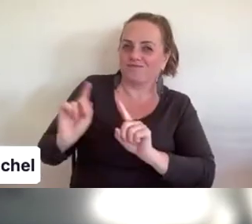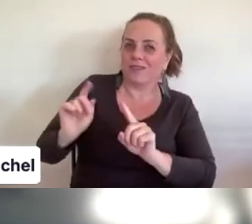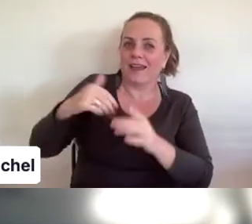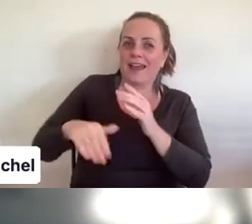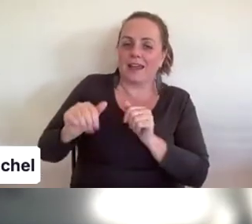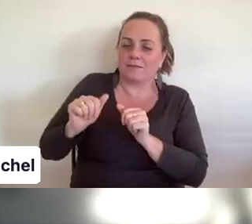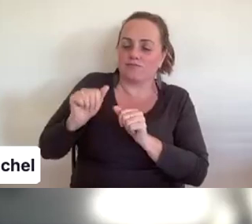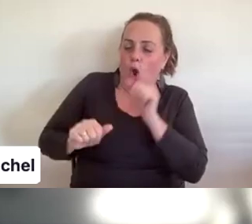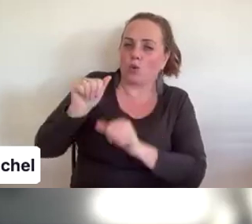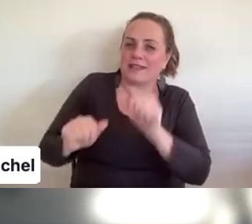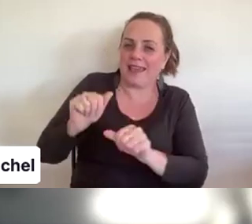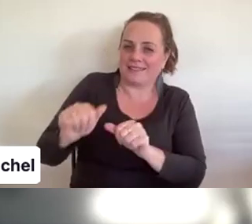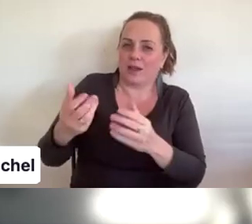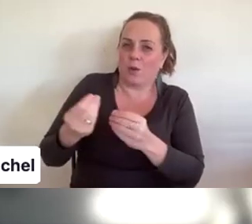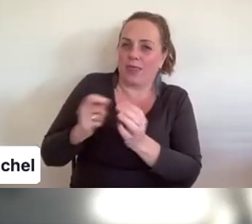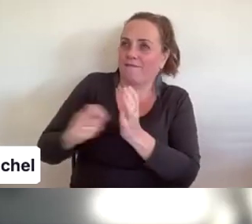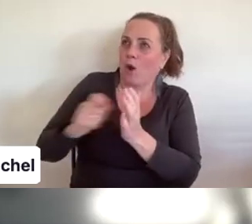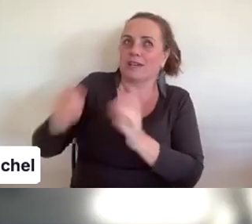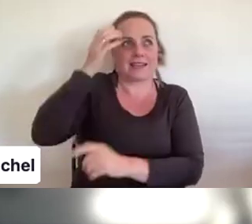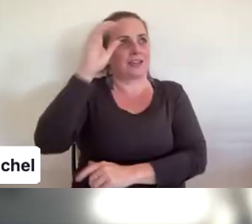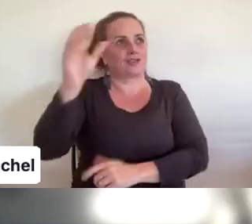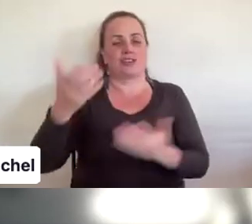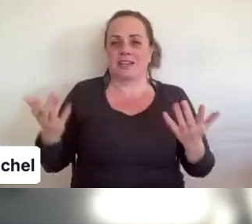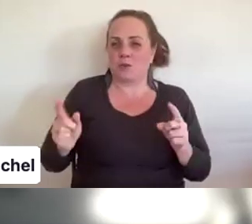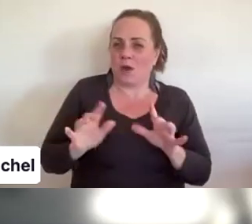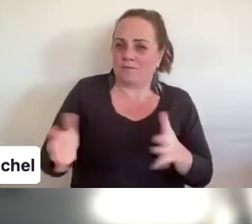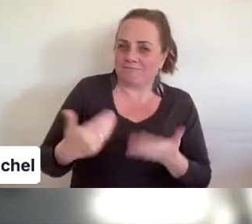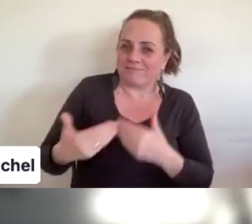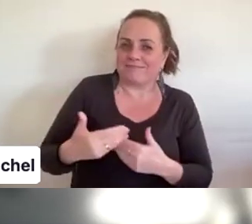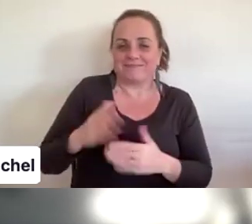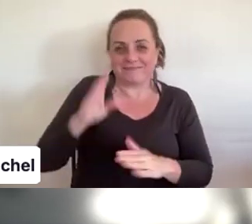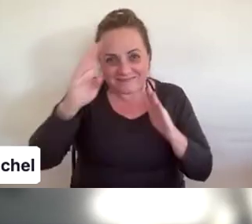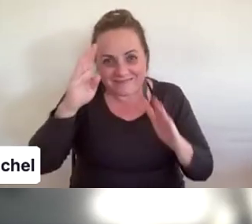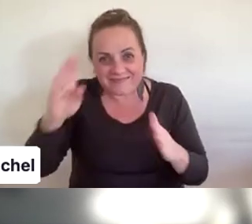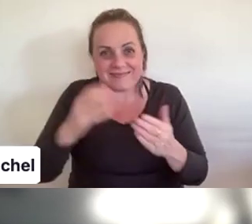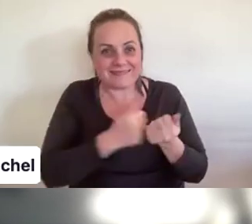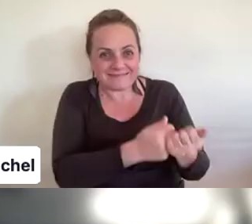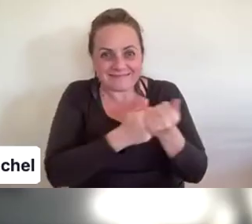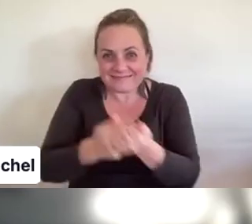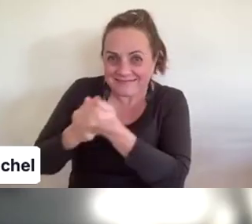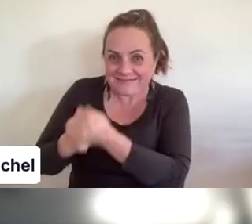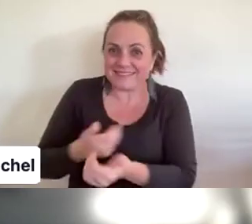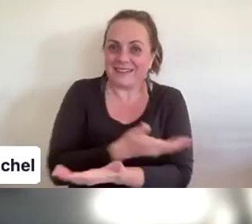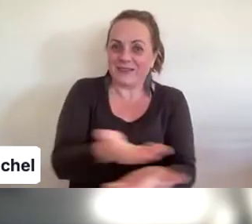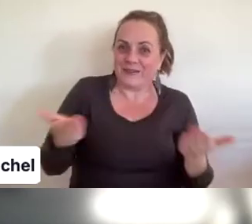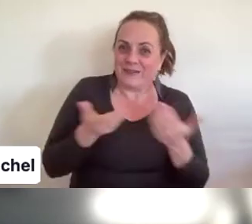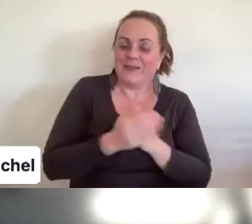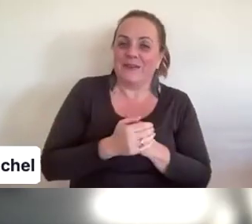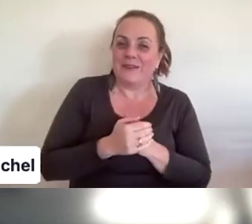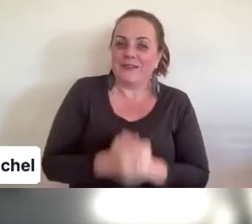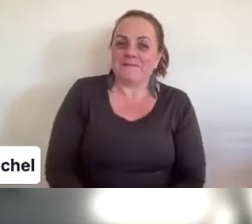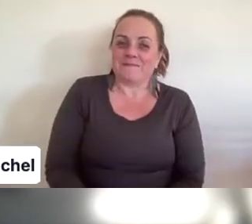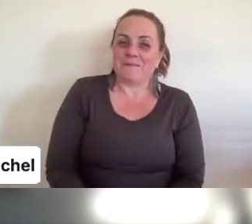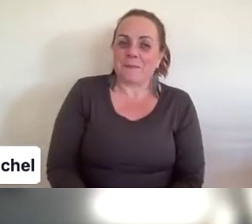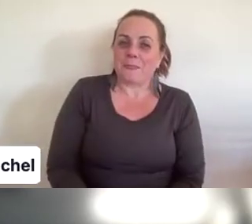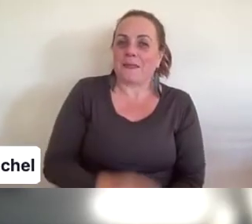in play. Tēnā koutou katoa. Ngā mihi nui ki ngā mana whenua o te rohe o Pōneke, Te Atiawa